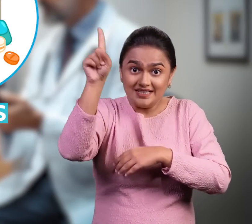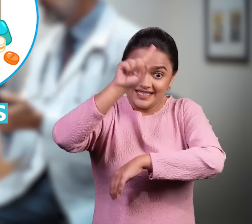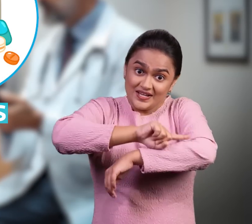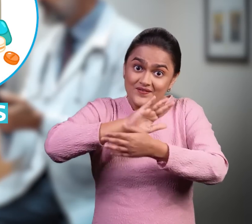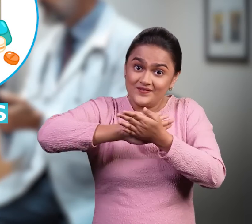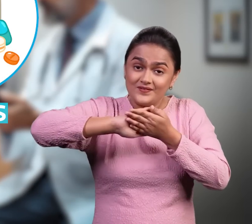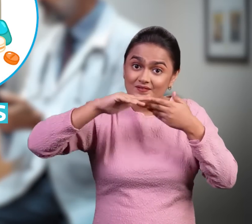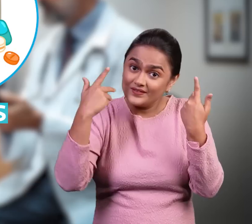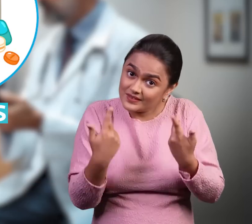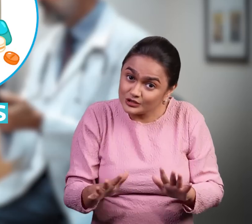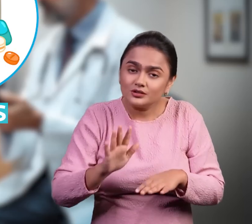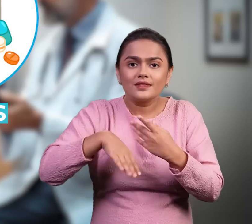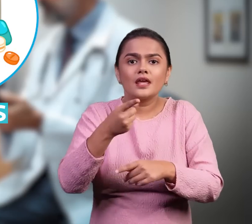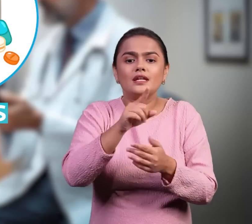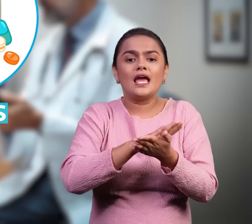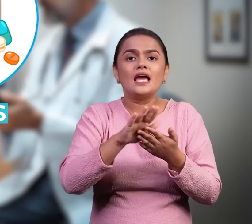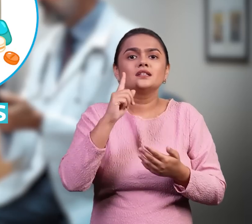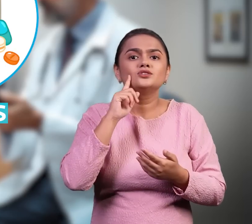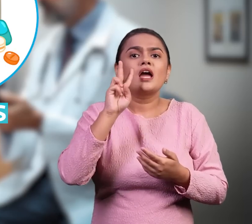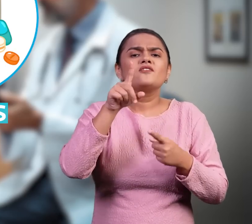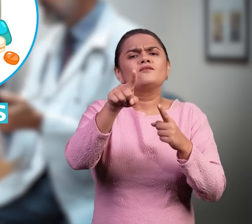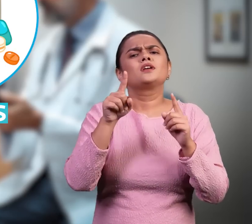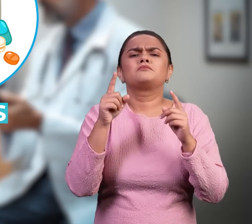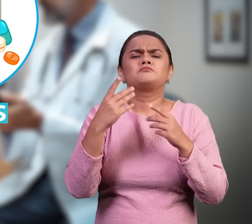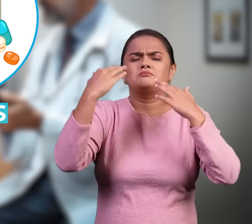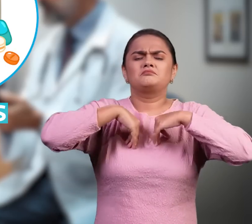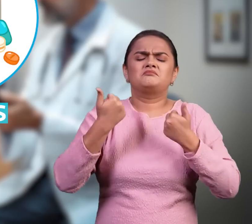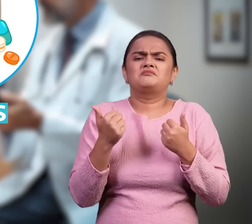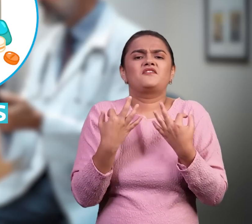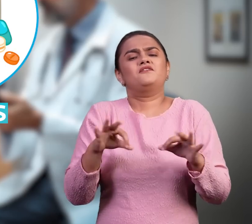Once you complete this course, you may be free of HIV.